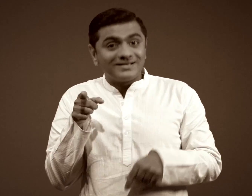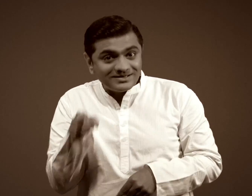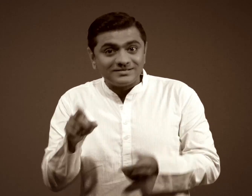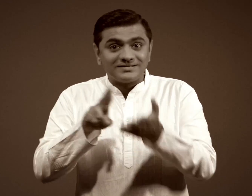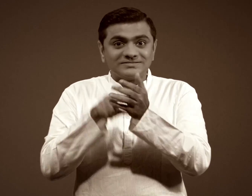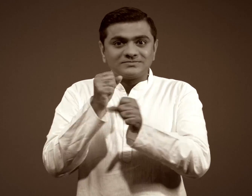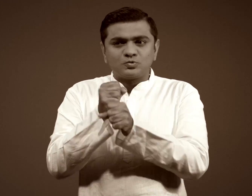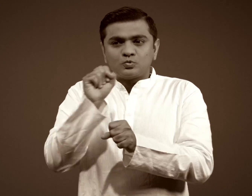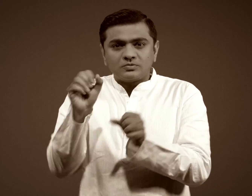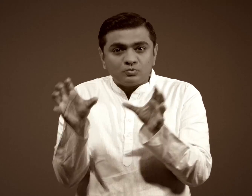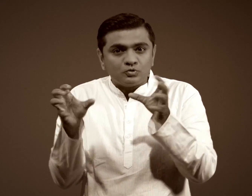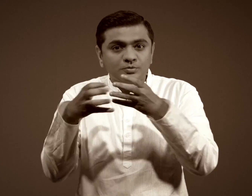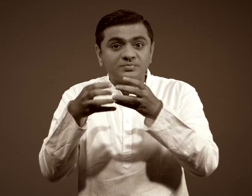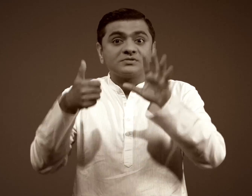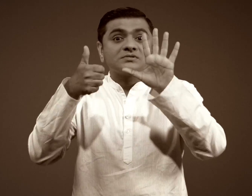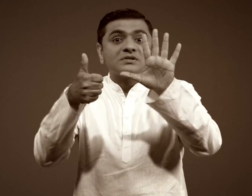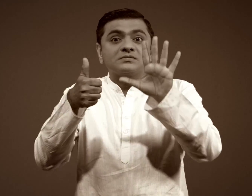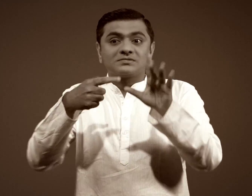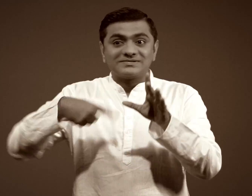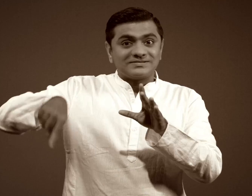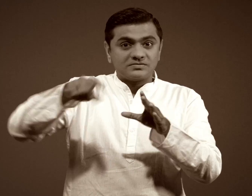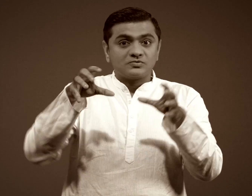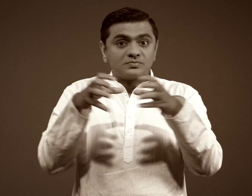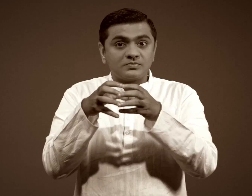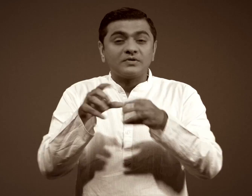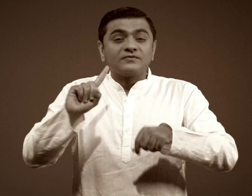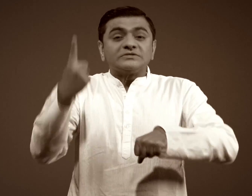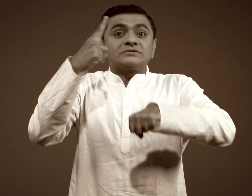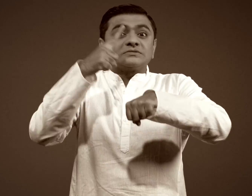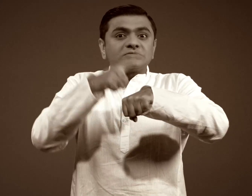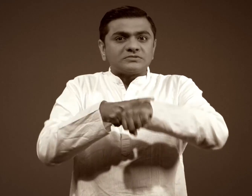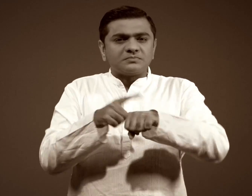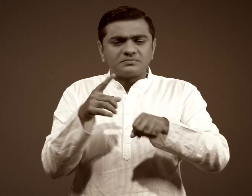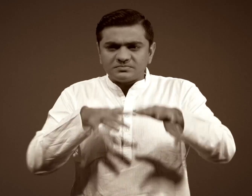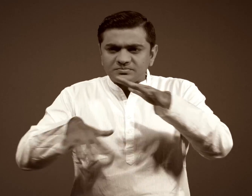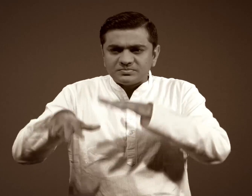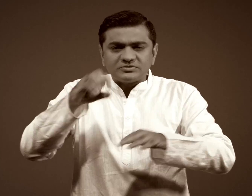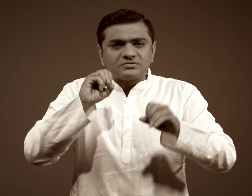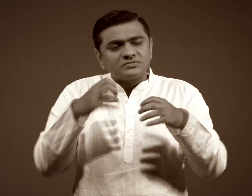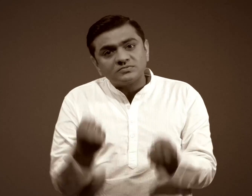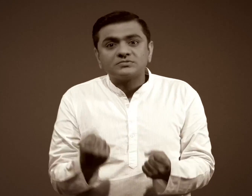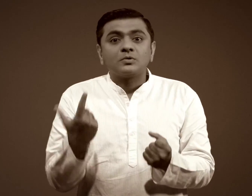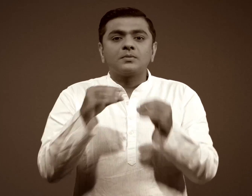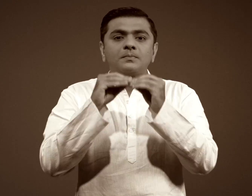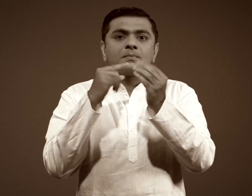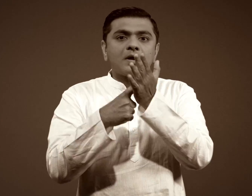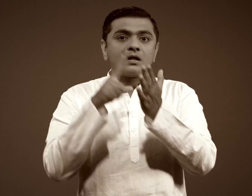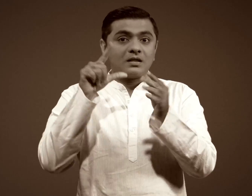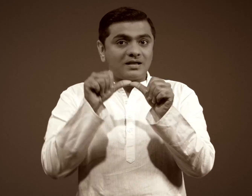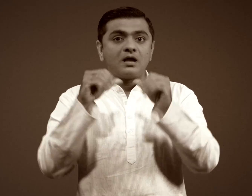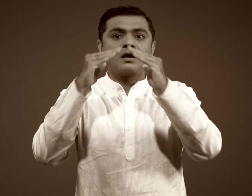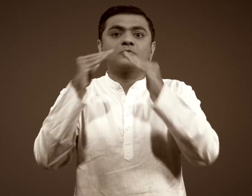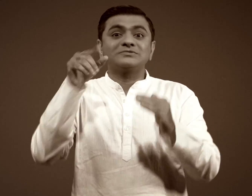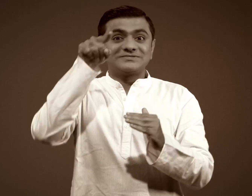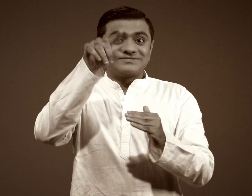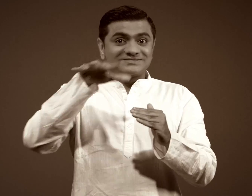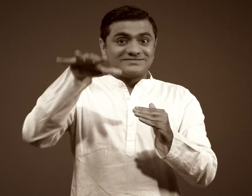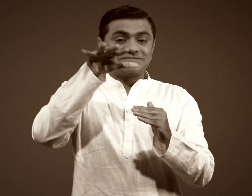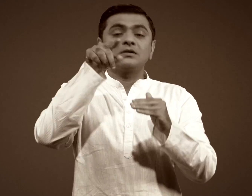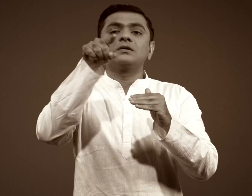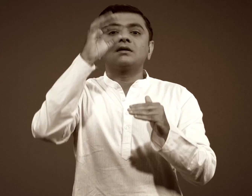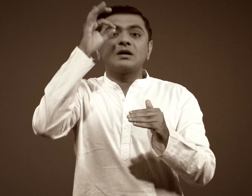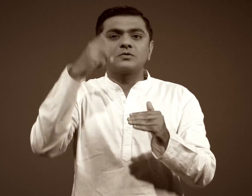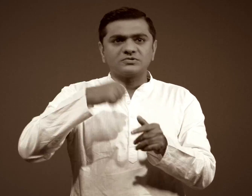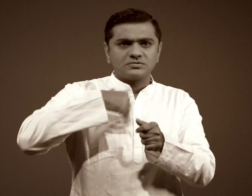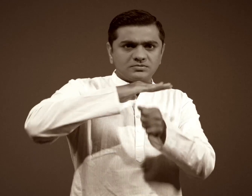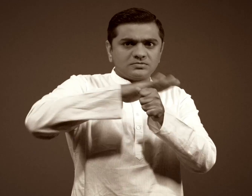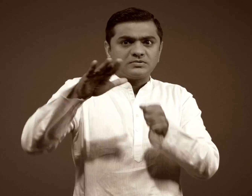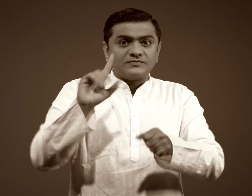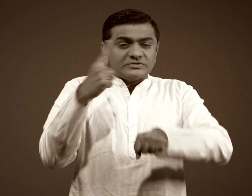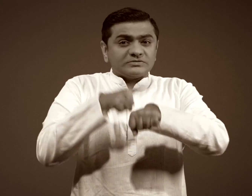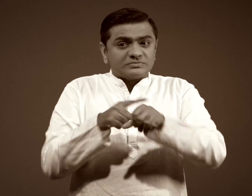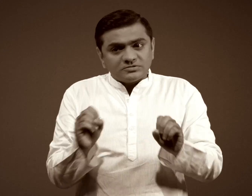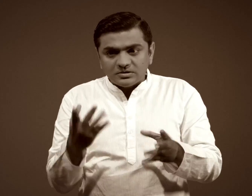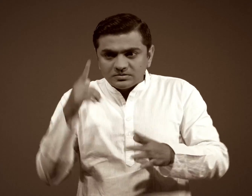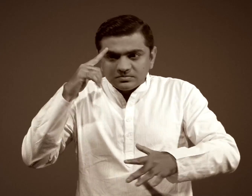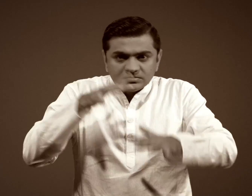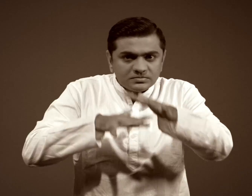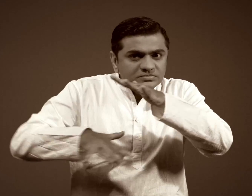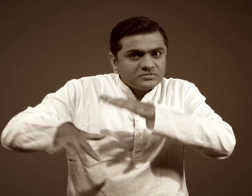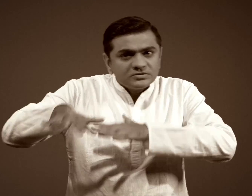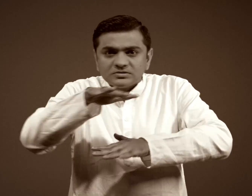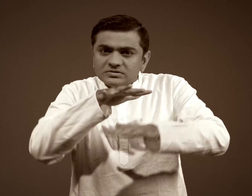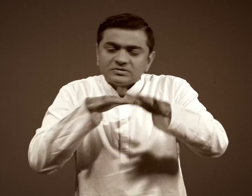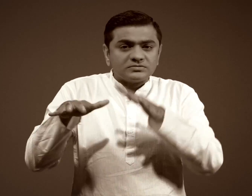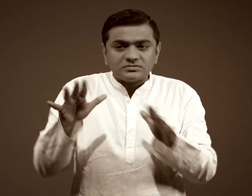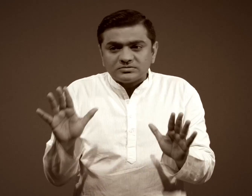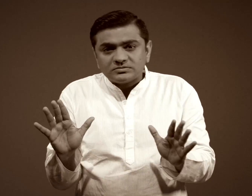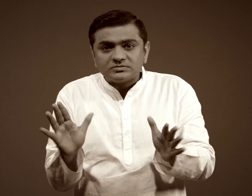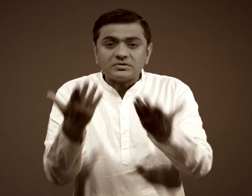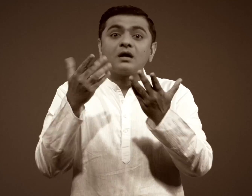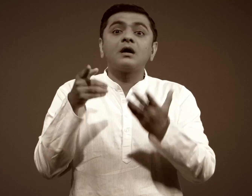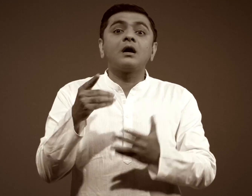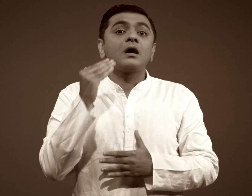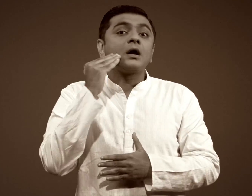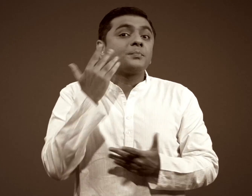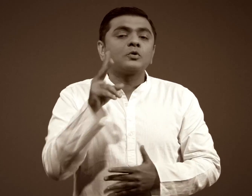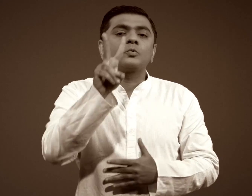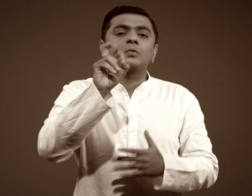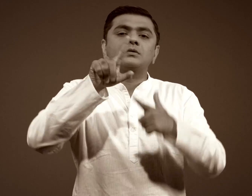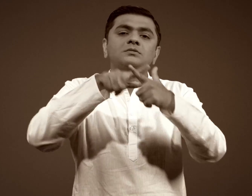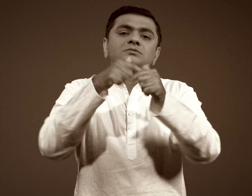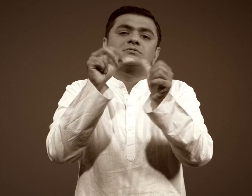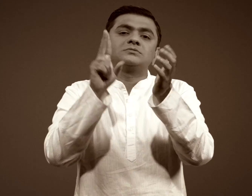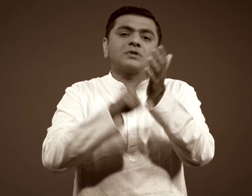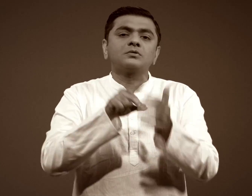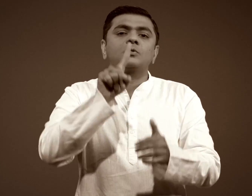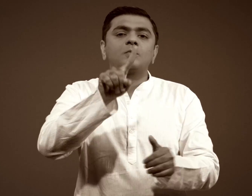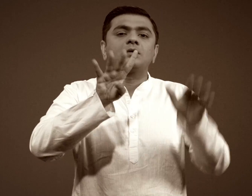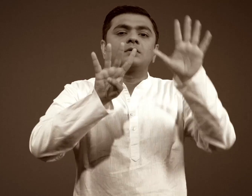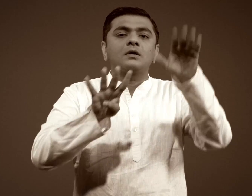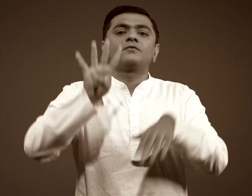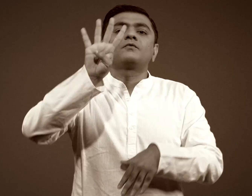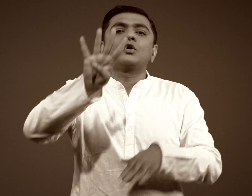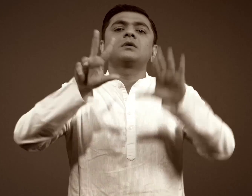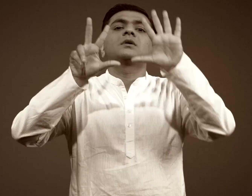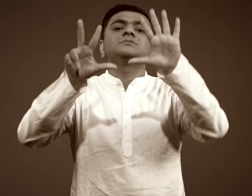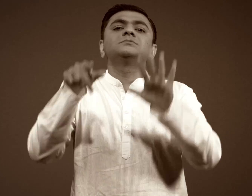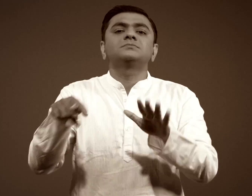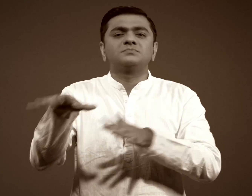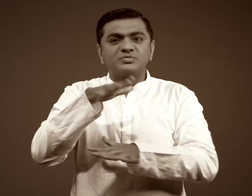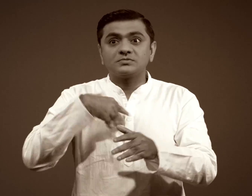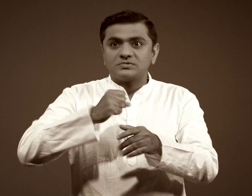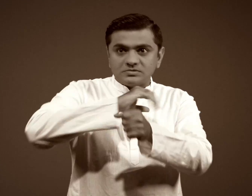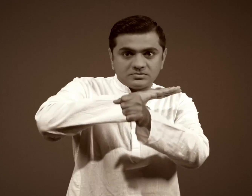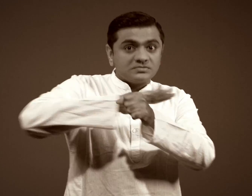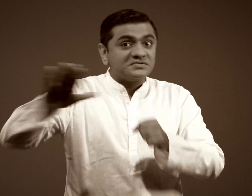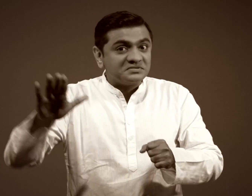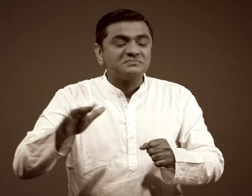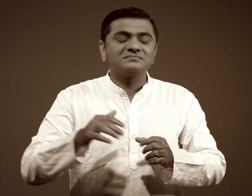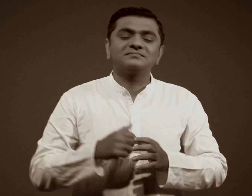Godse and 6 others first attempted to assassinate Gandhiji at Birla House on 20 January 1948.